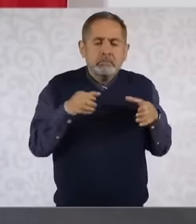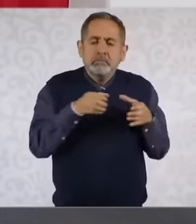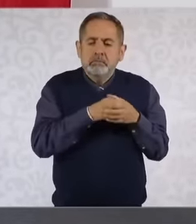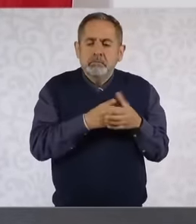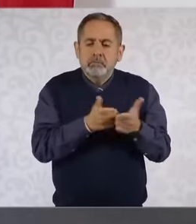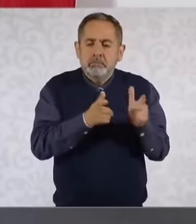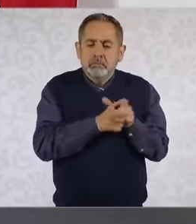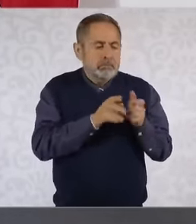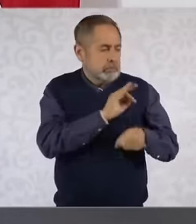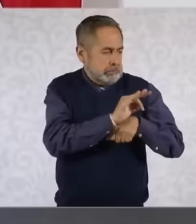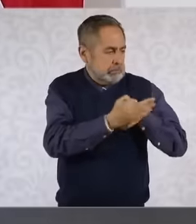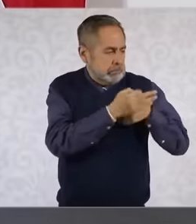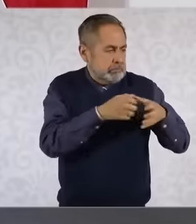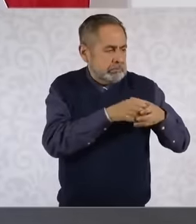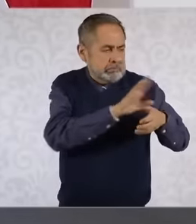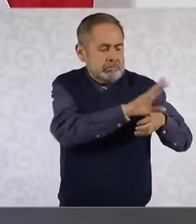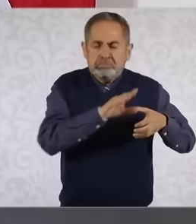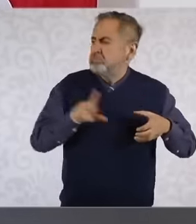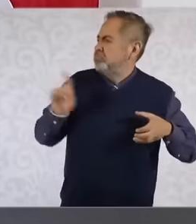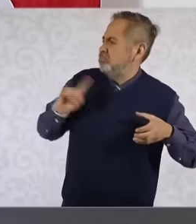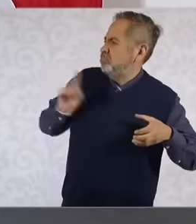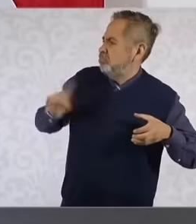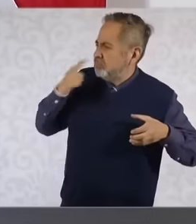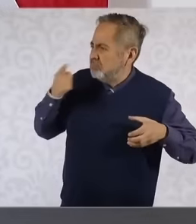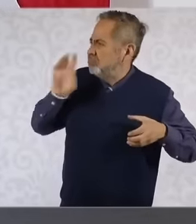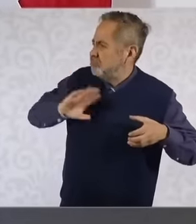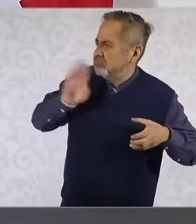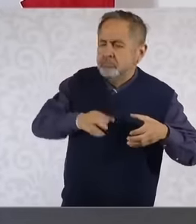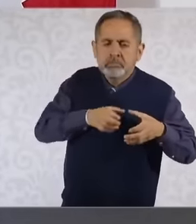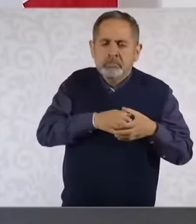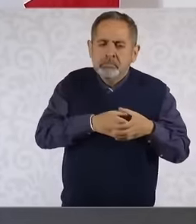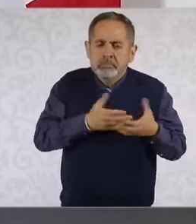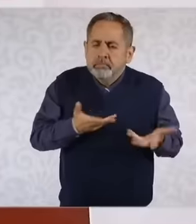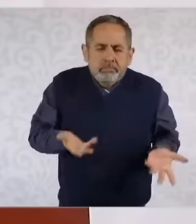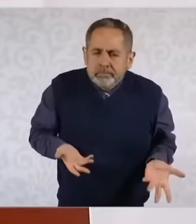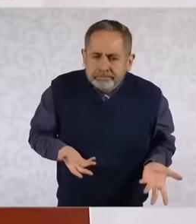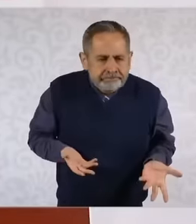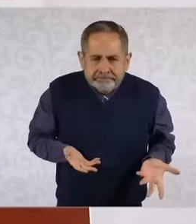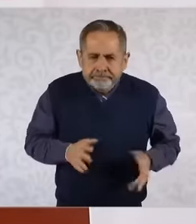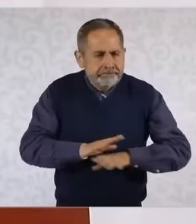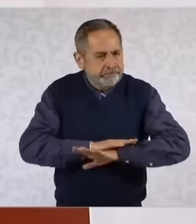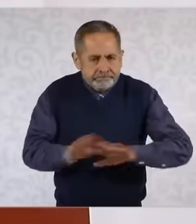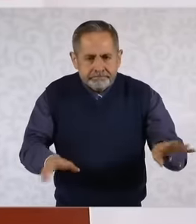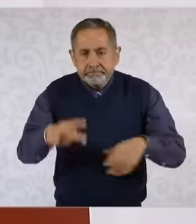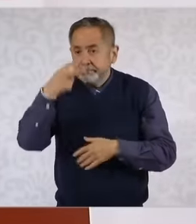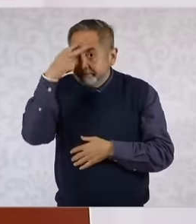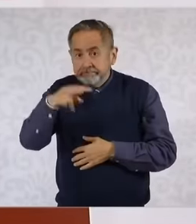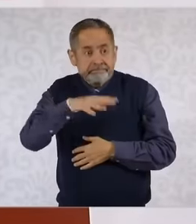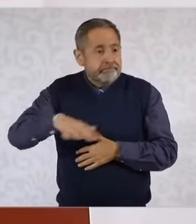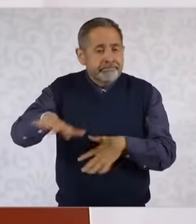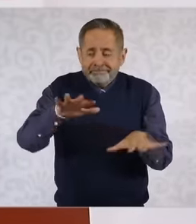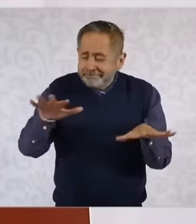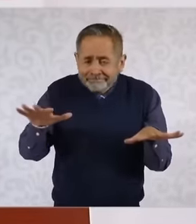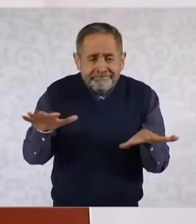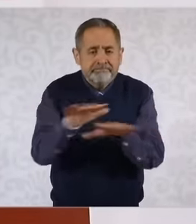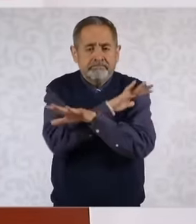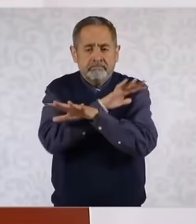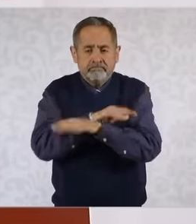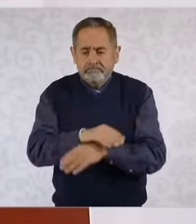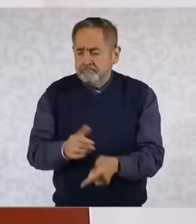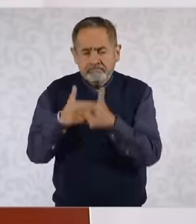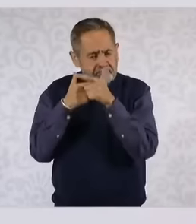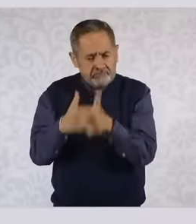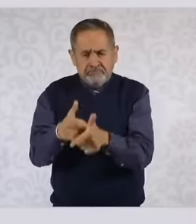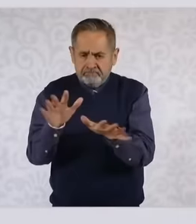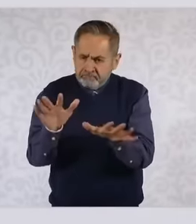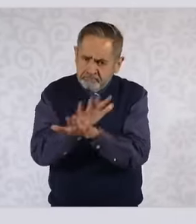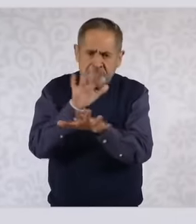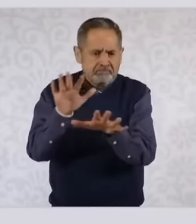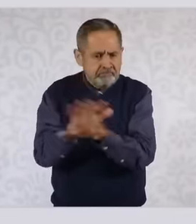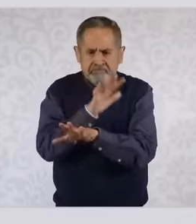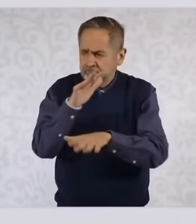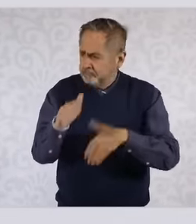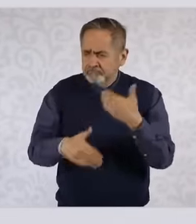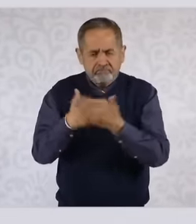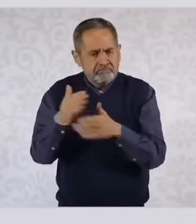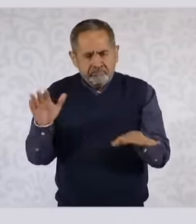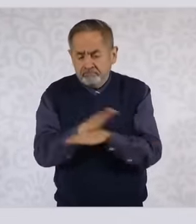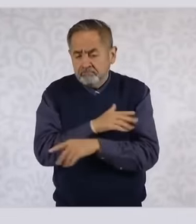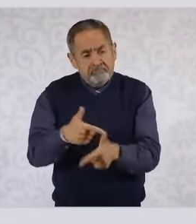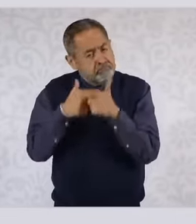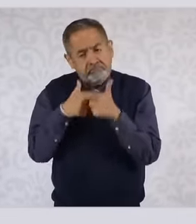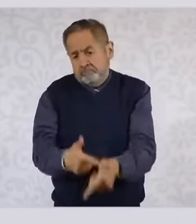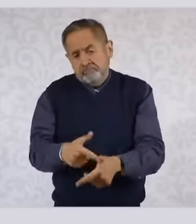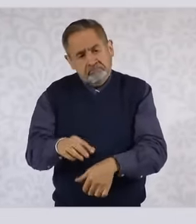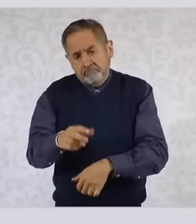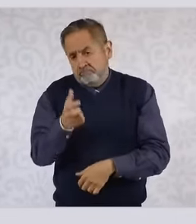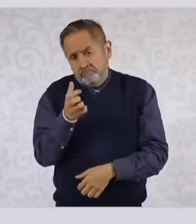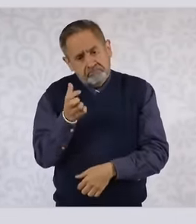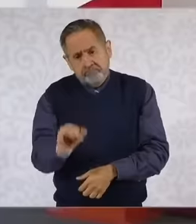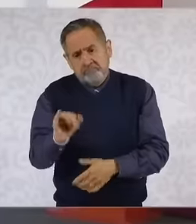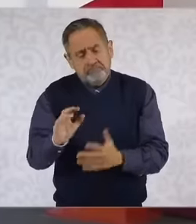defend but Mexico has changed and will continue to transform that is a reality. So